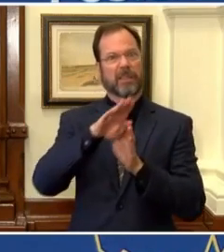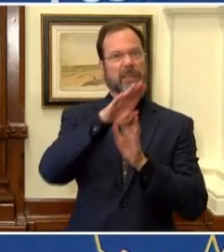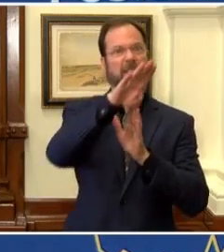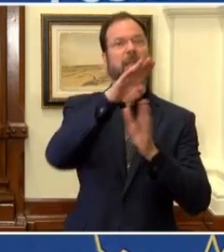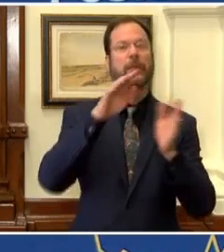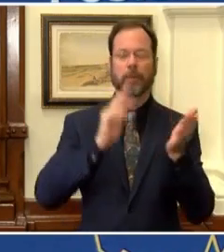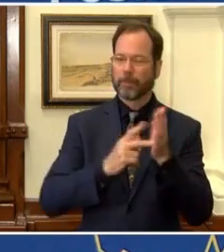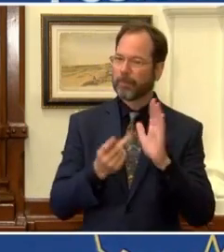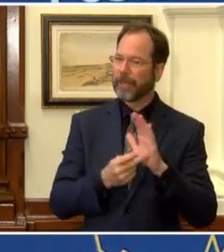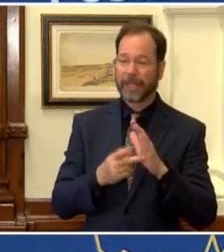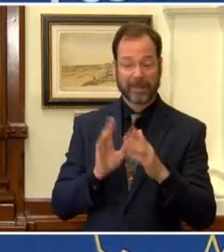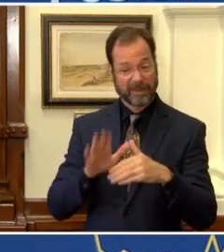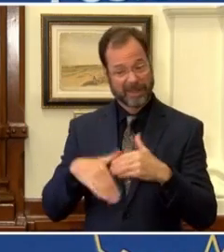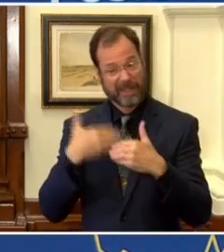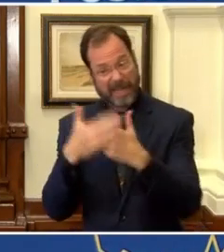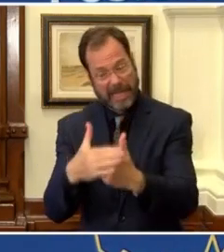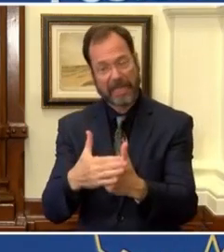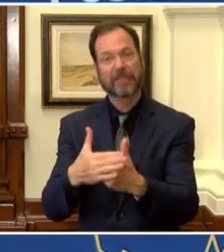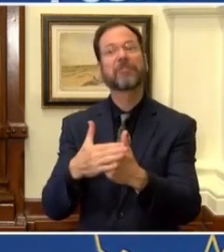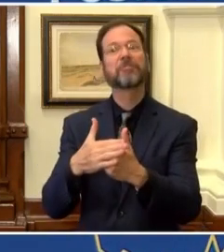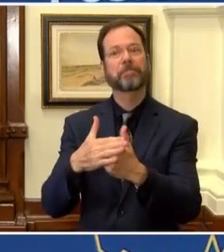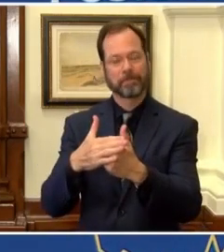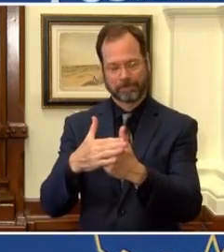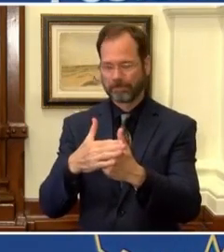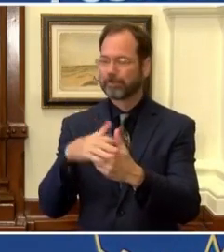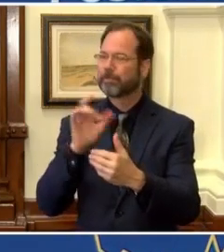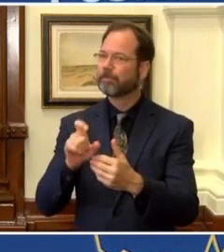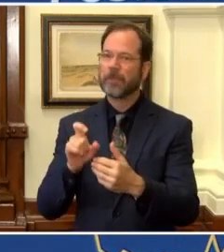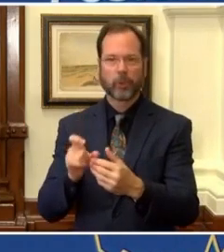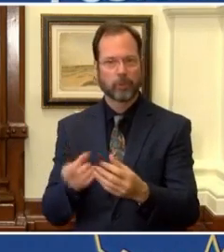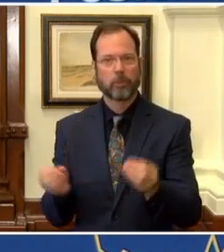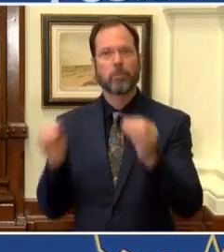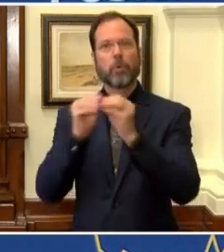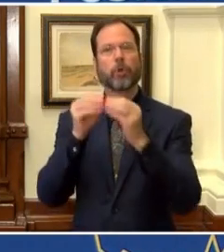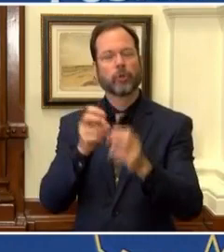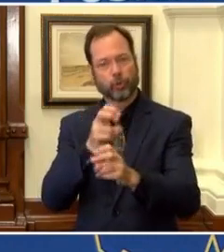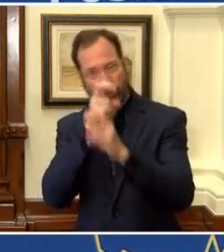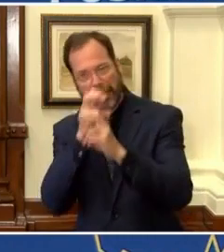OF MEMORIAL DAY THERE WAS AN INCREASE. THAT INCREASE HAS MAINTAINED FOR SEVERAL WEEKS, NECESSITATING